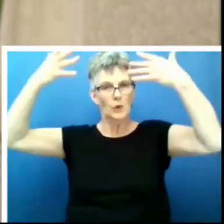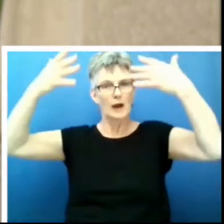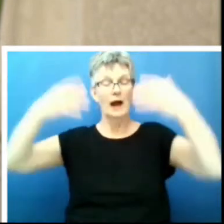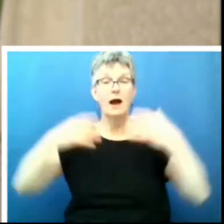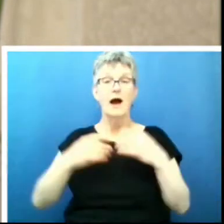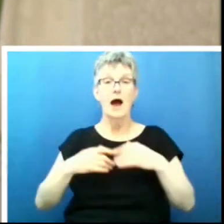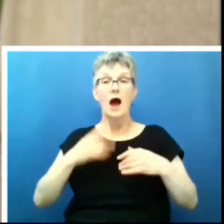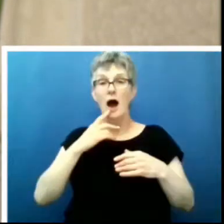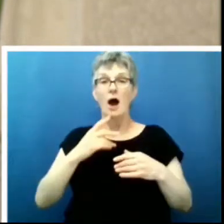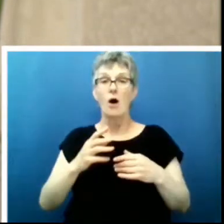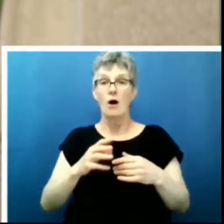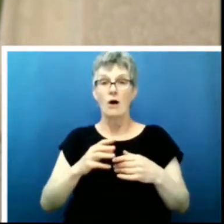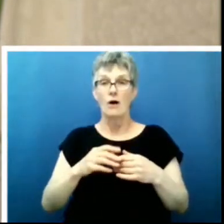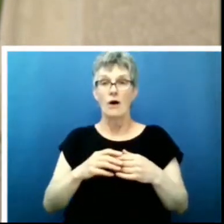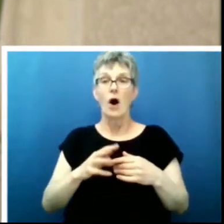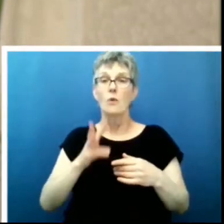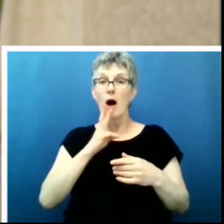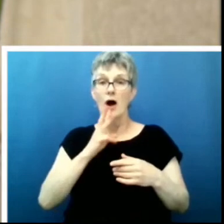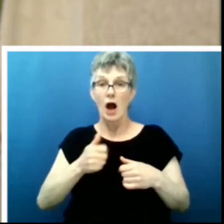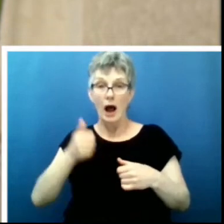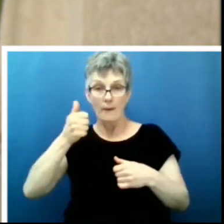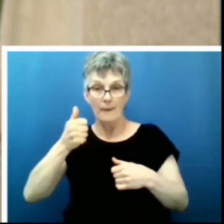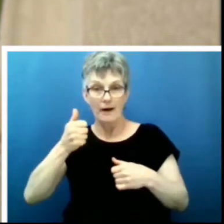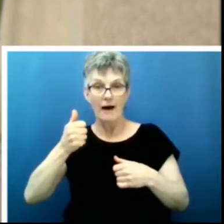at the checkout line, while you're on a Zoom call, or when you're driving.